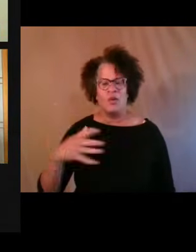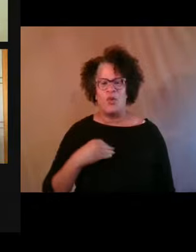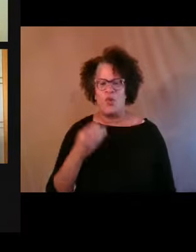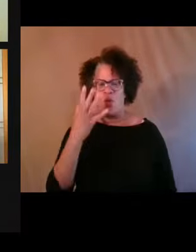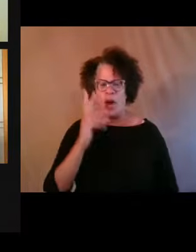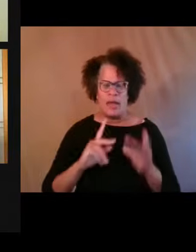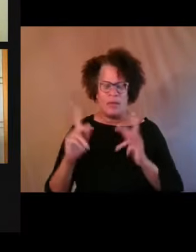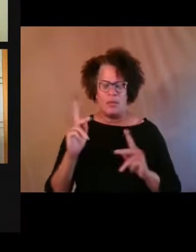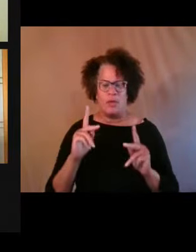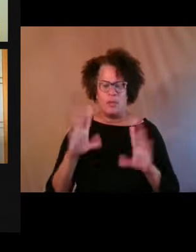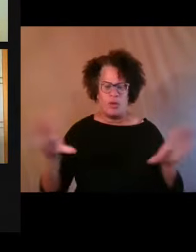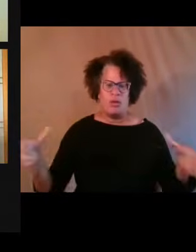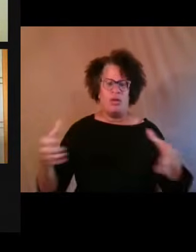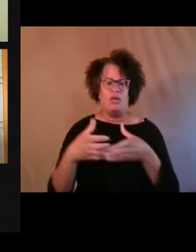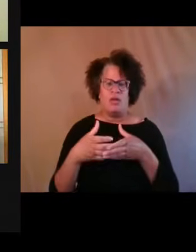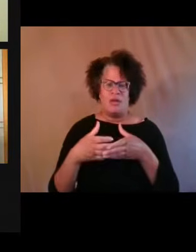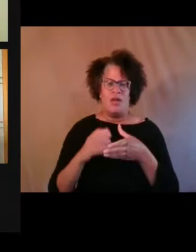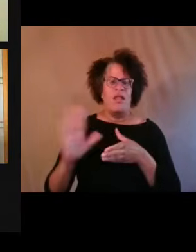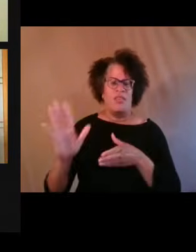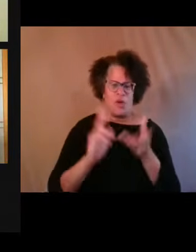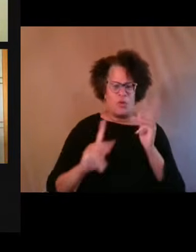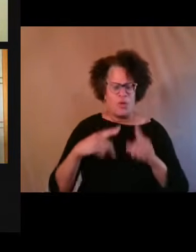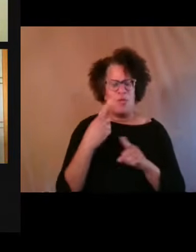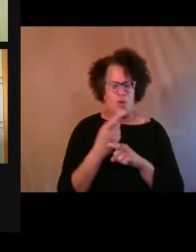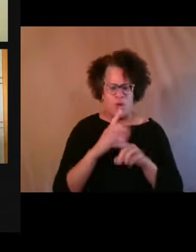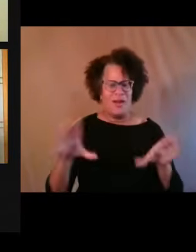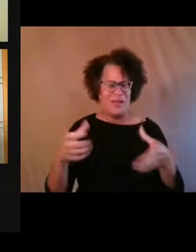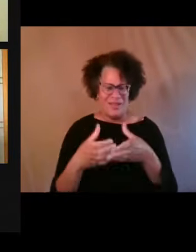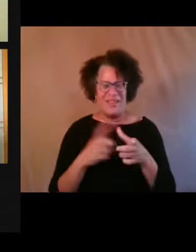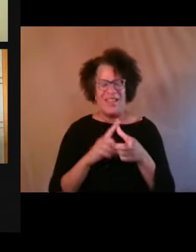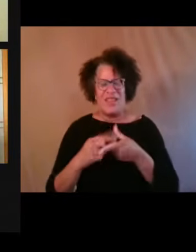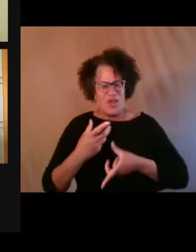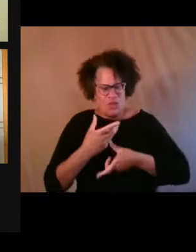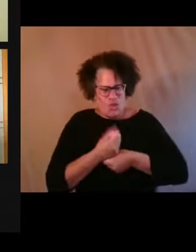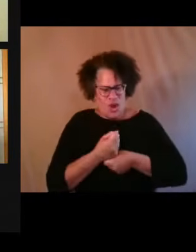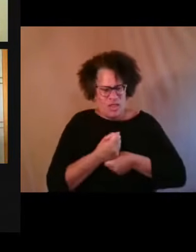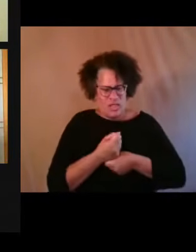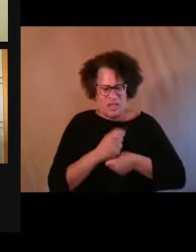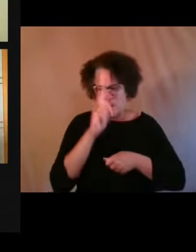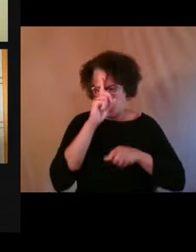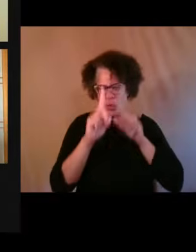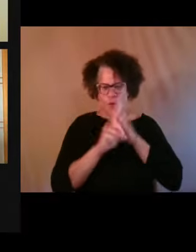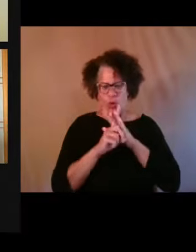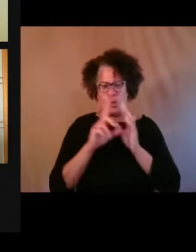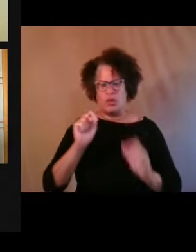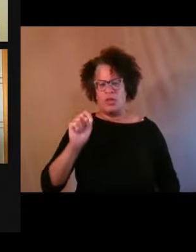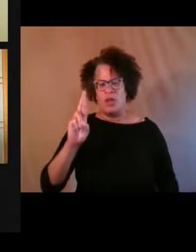getting together to get their folks. This thing around trust came up for me. And I'm often trying